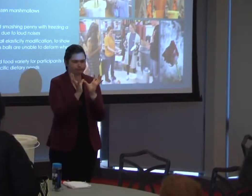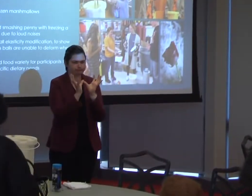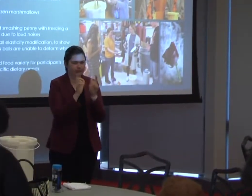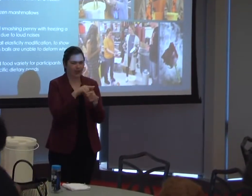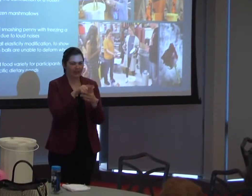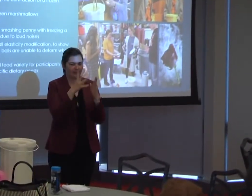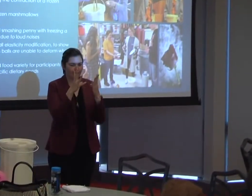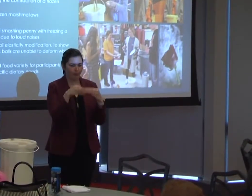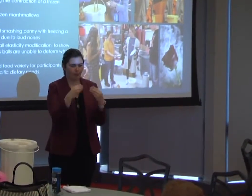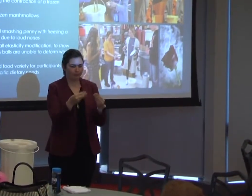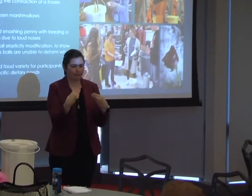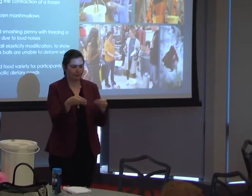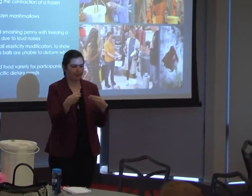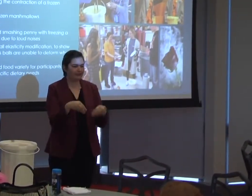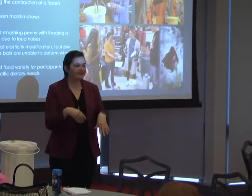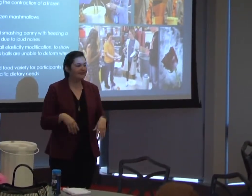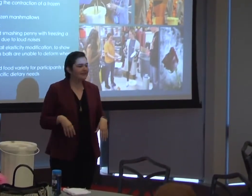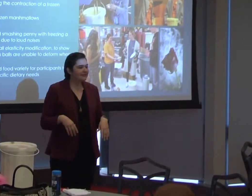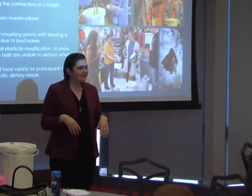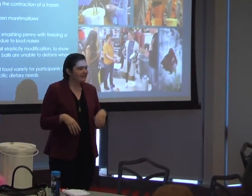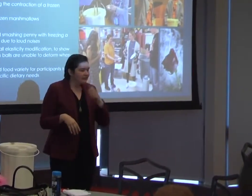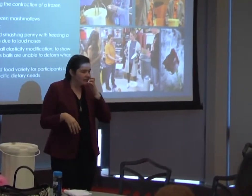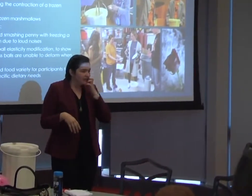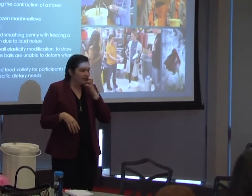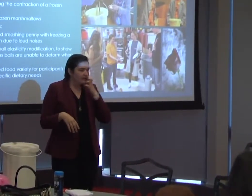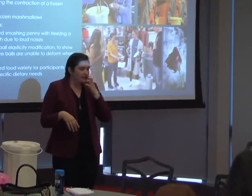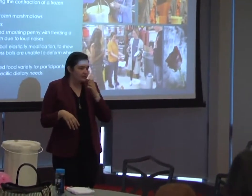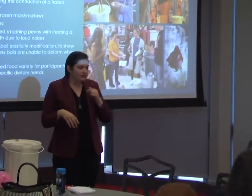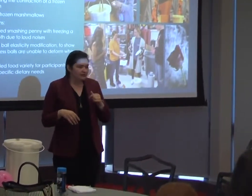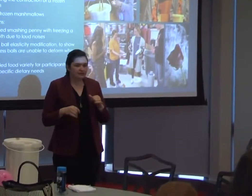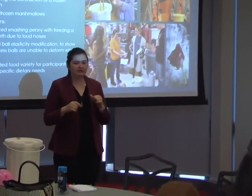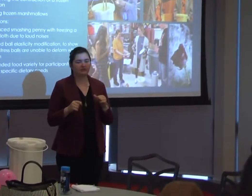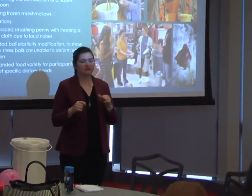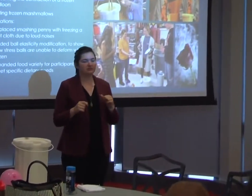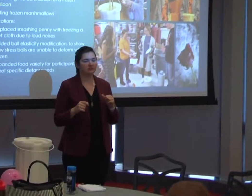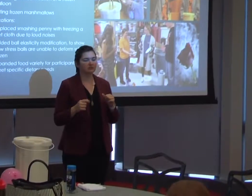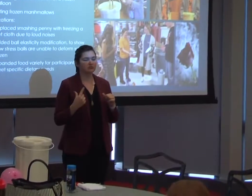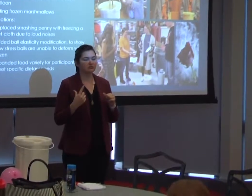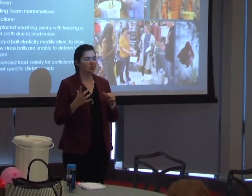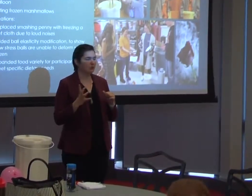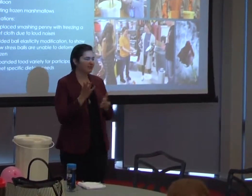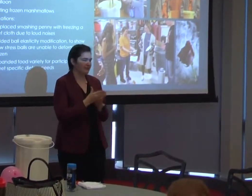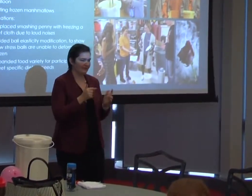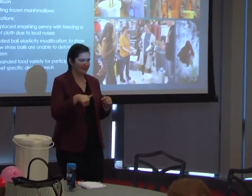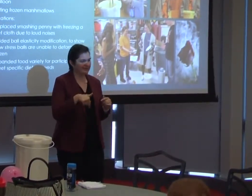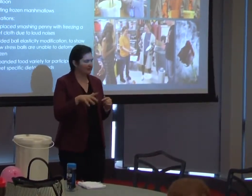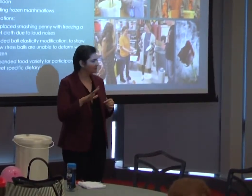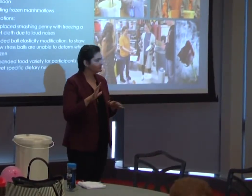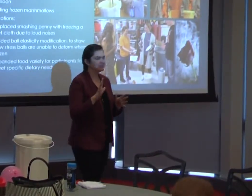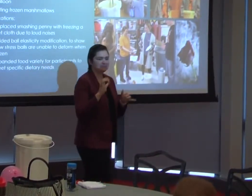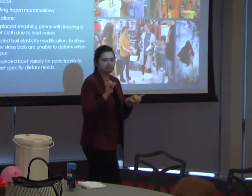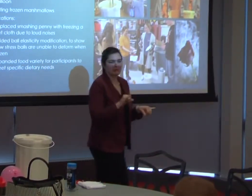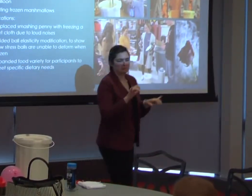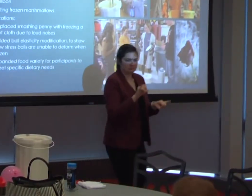So, kind of, what all we can do, is how we used to, some of these, kind of, can stay consistent with,